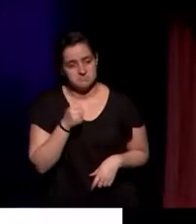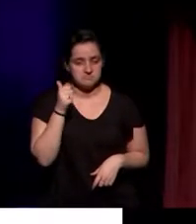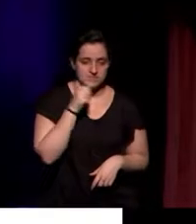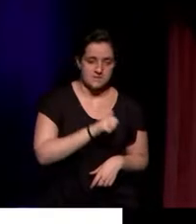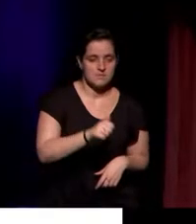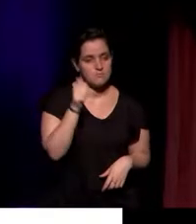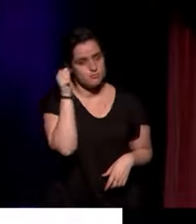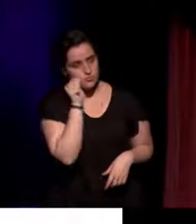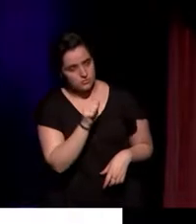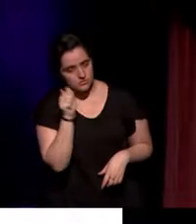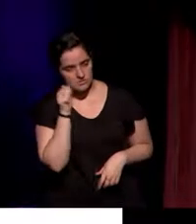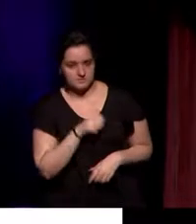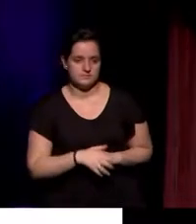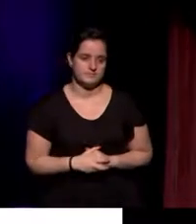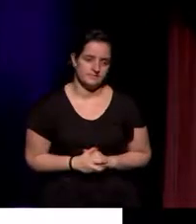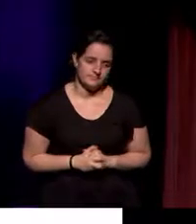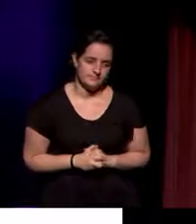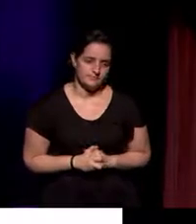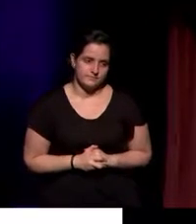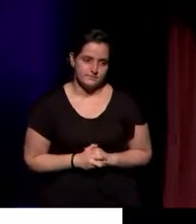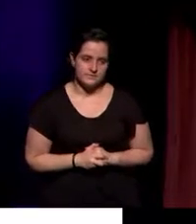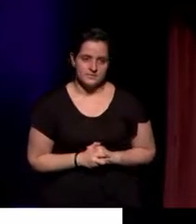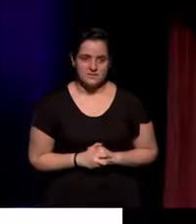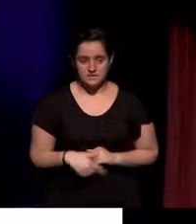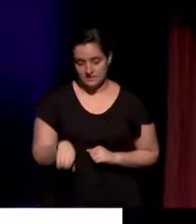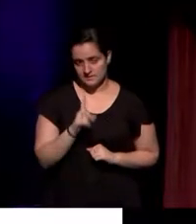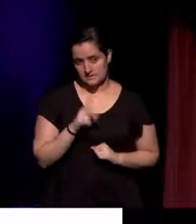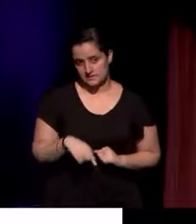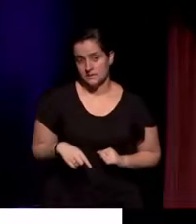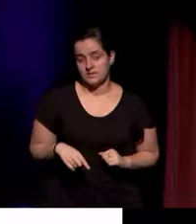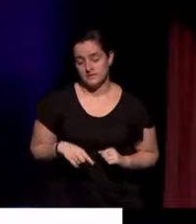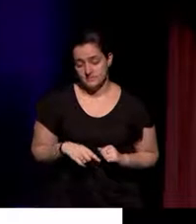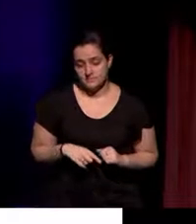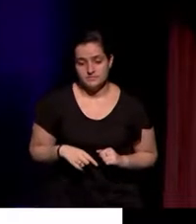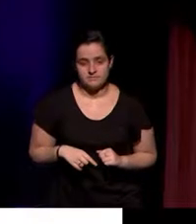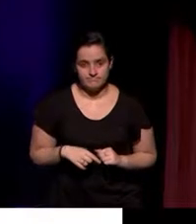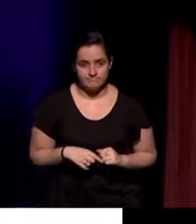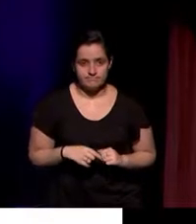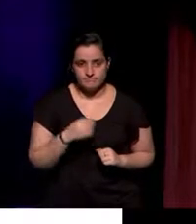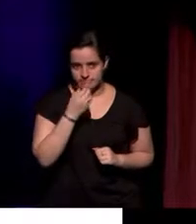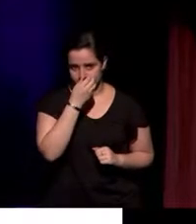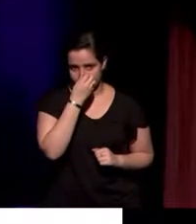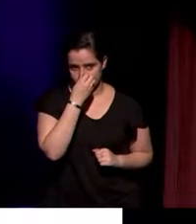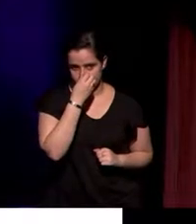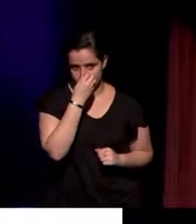and normally a heterosexual infection.